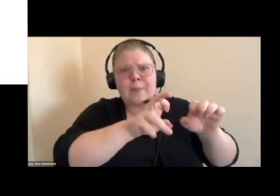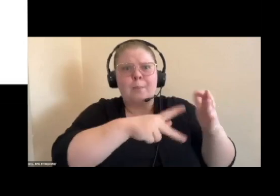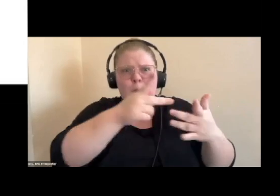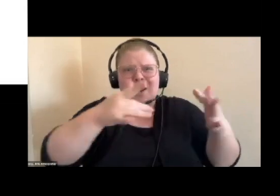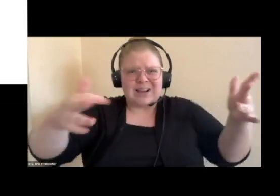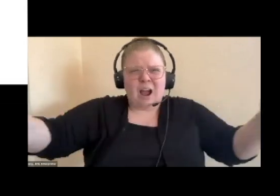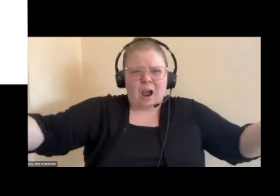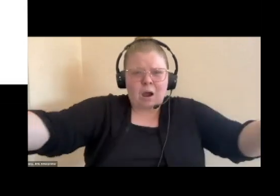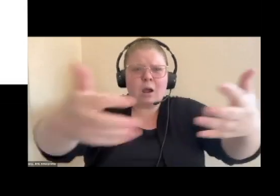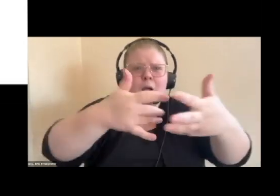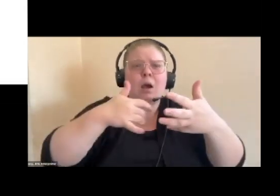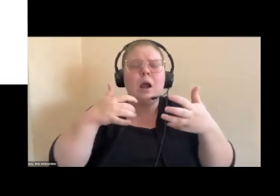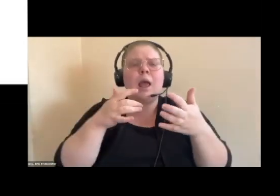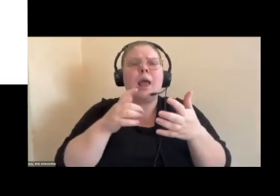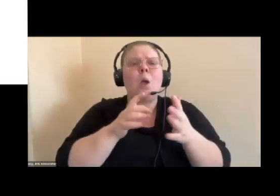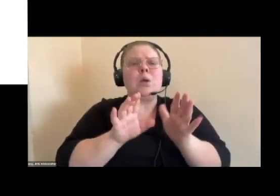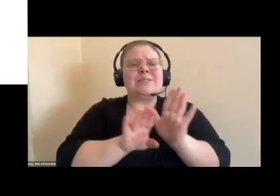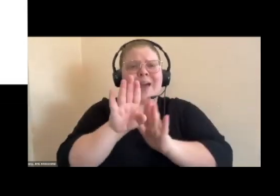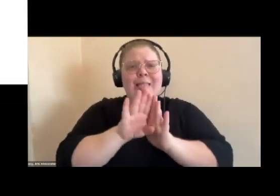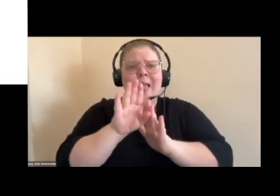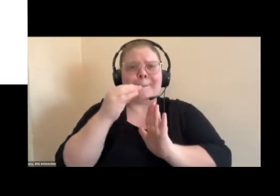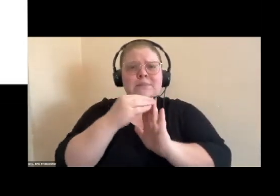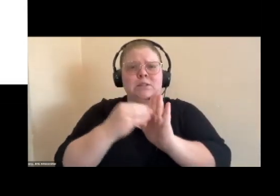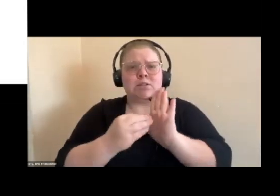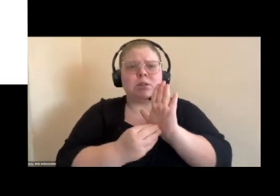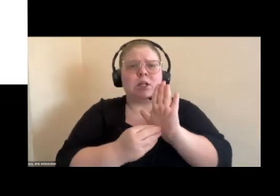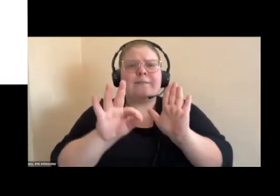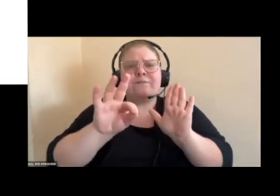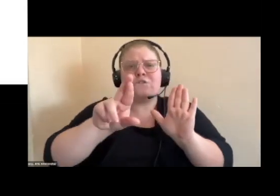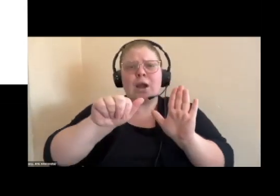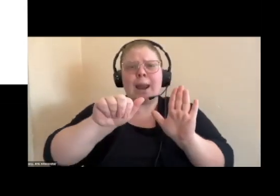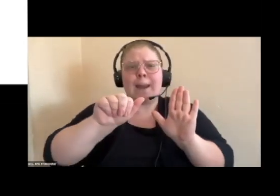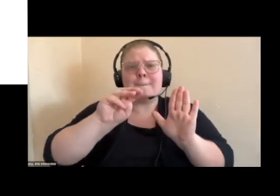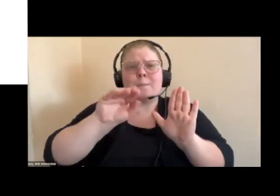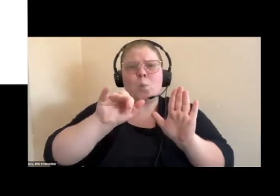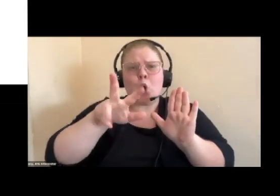And we put together sort of a framework for new legislation that